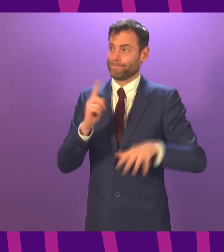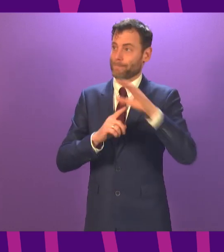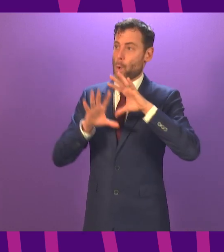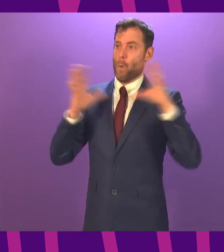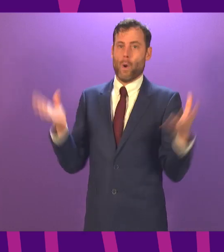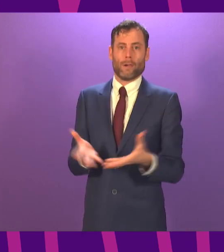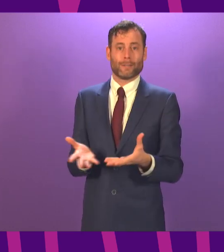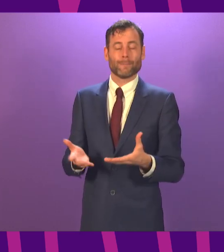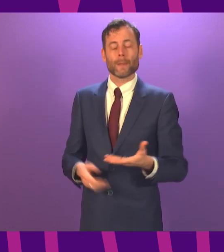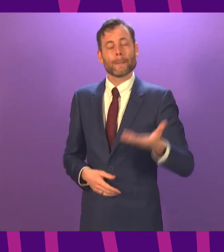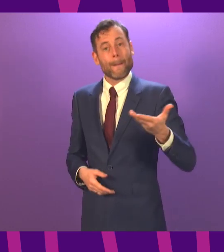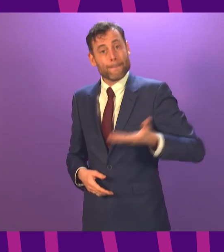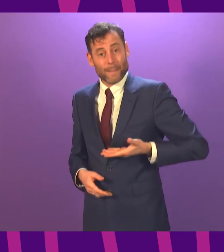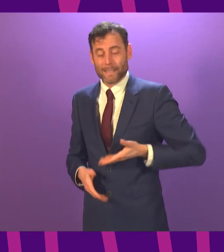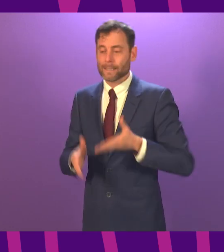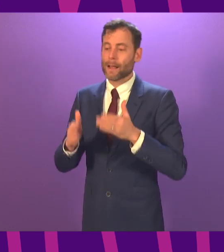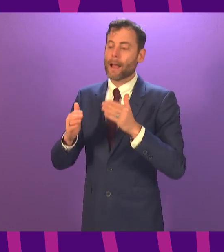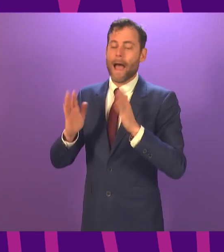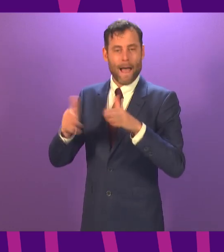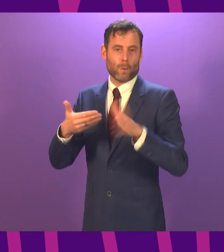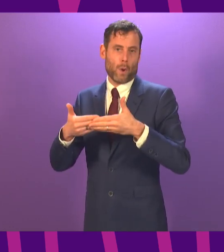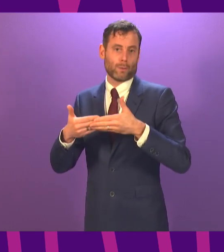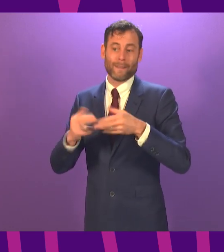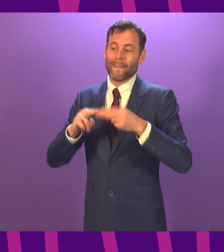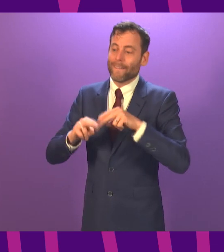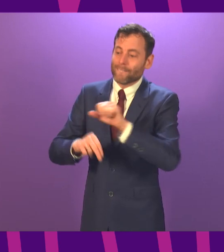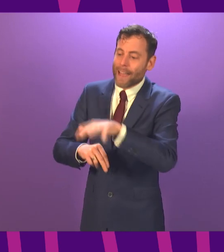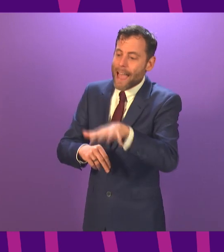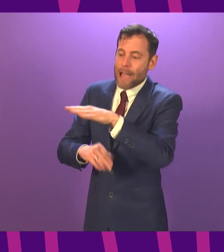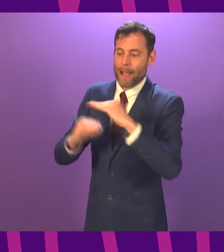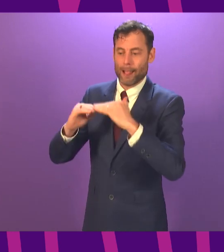Businesses that are required to close by law in level 4 areas are, of course, able to apply